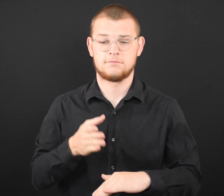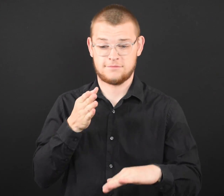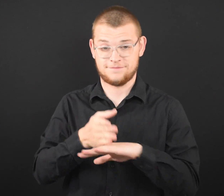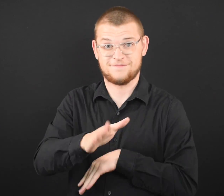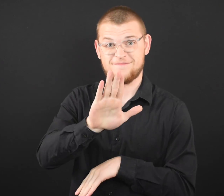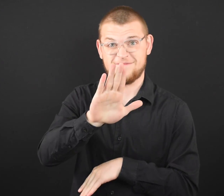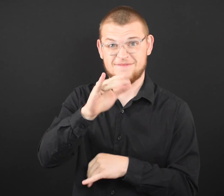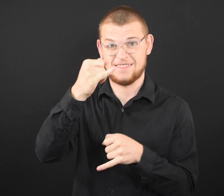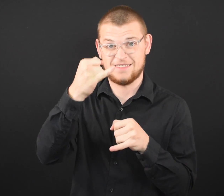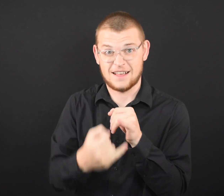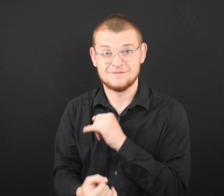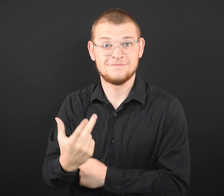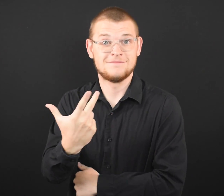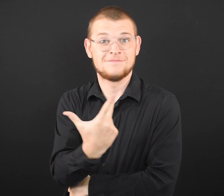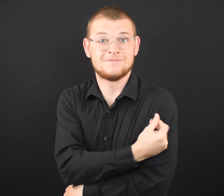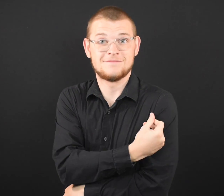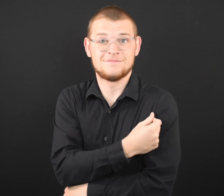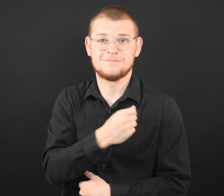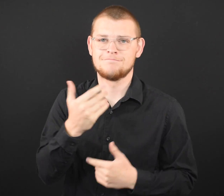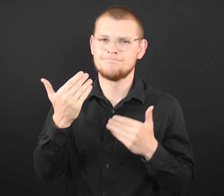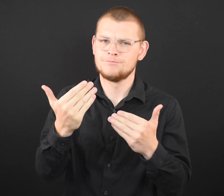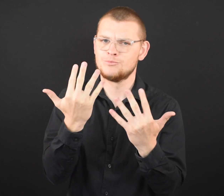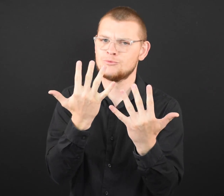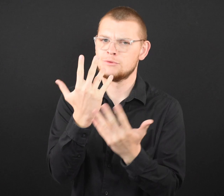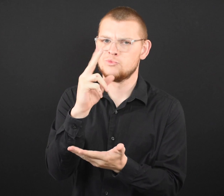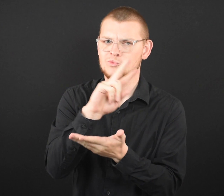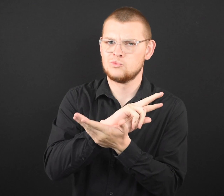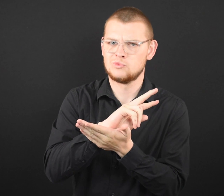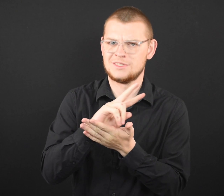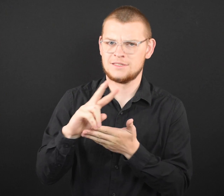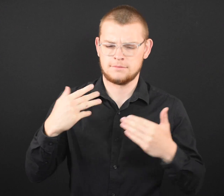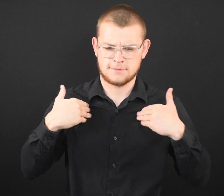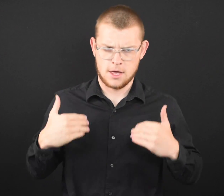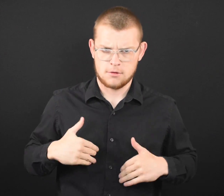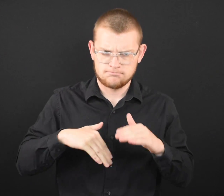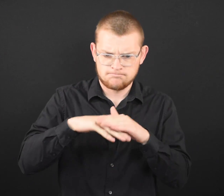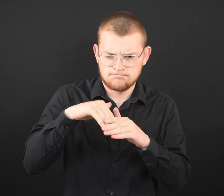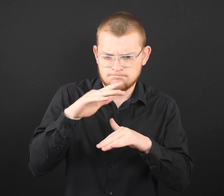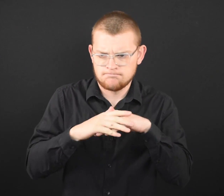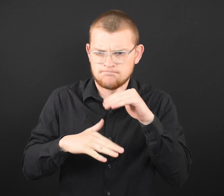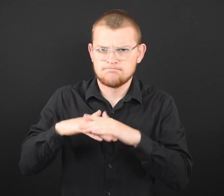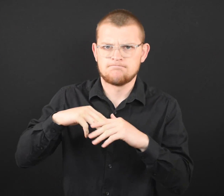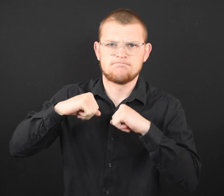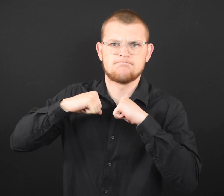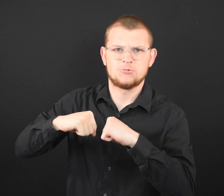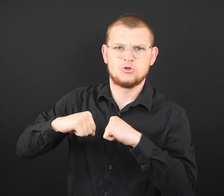After your final COVID-19 vaccine dose, it takes two weeks for your body to build up protection.